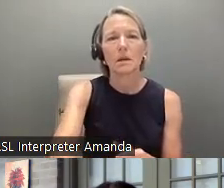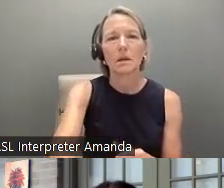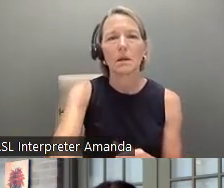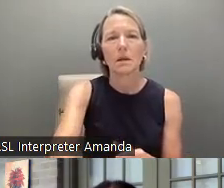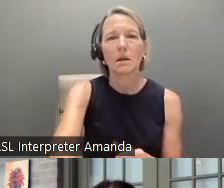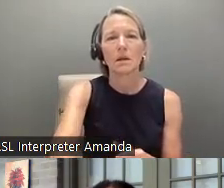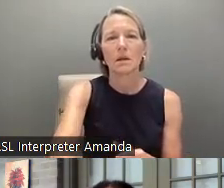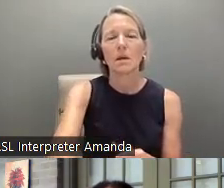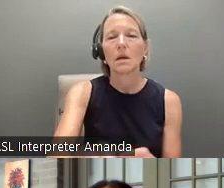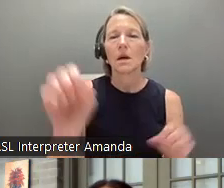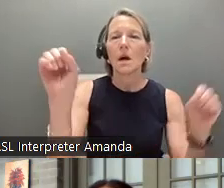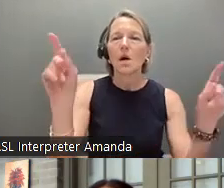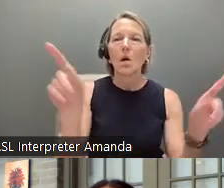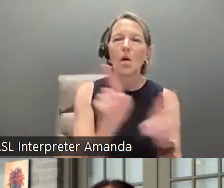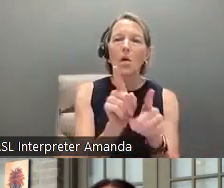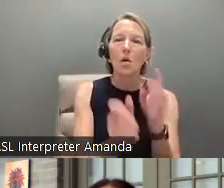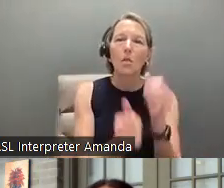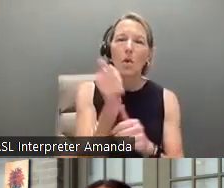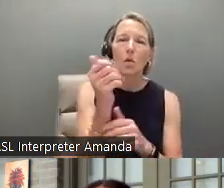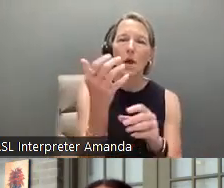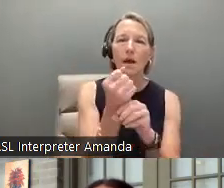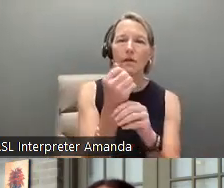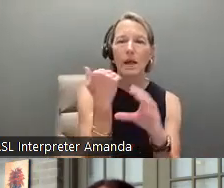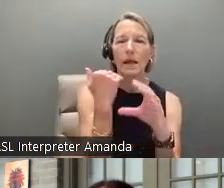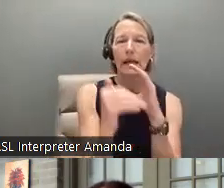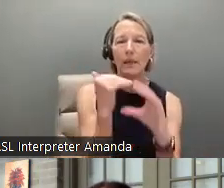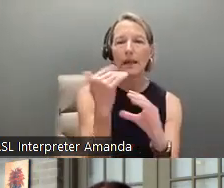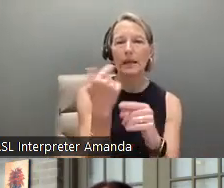also most of you received an email from me today if you would like to